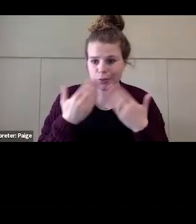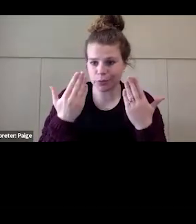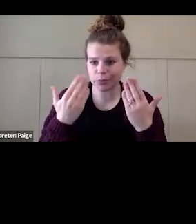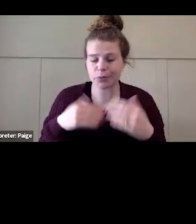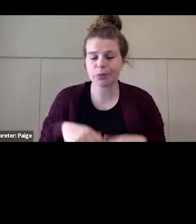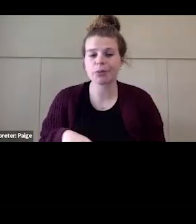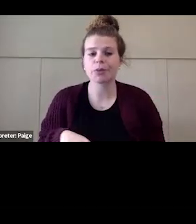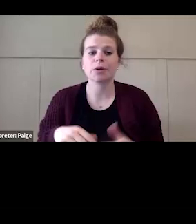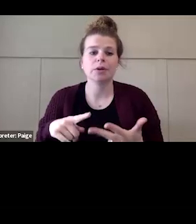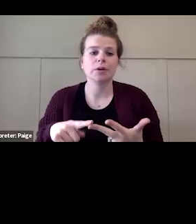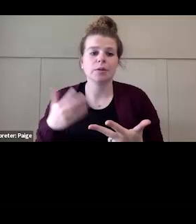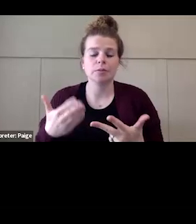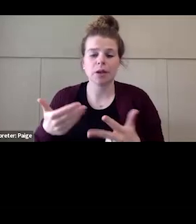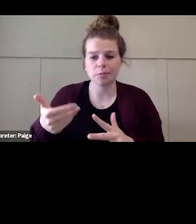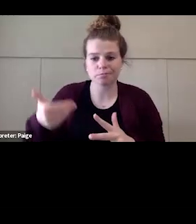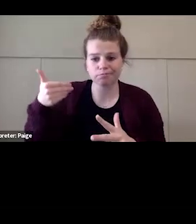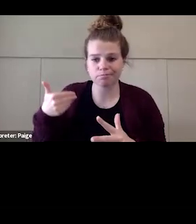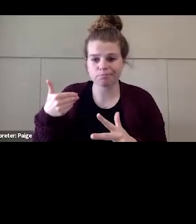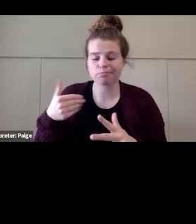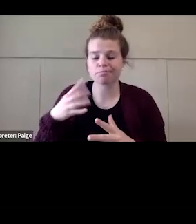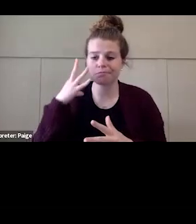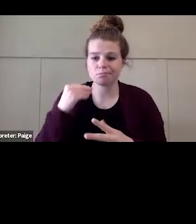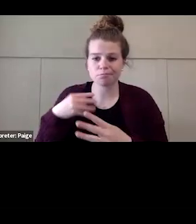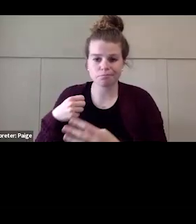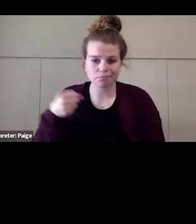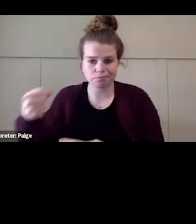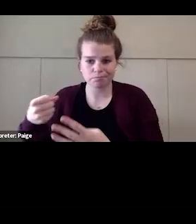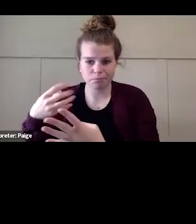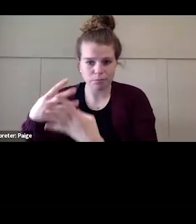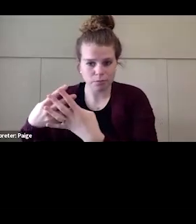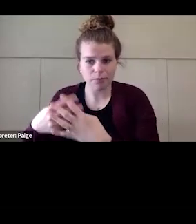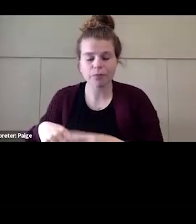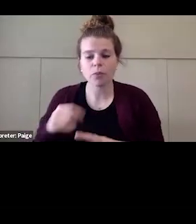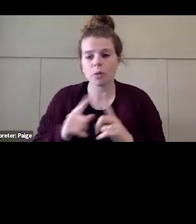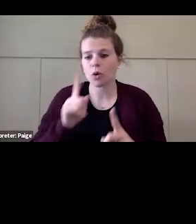previously having been incarcerated, but really having a different lens